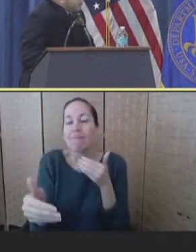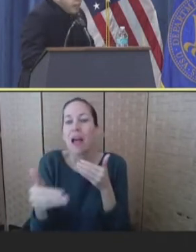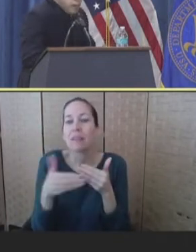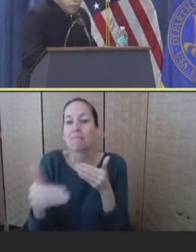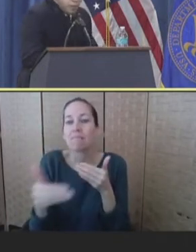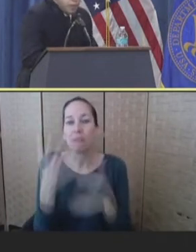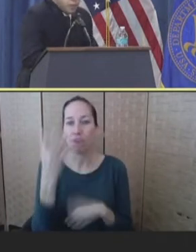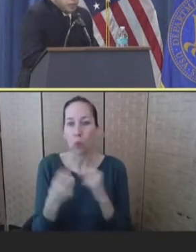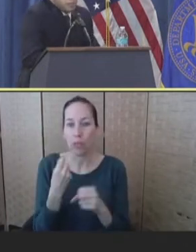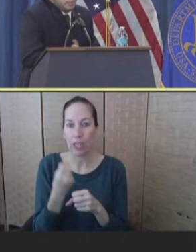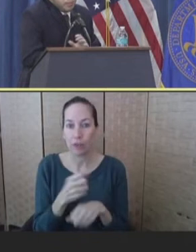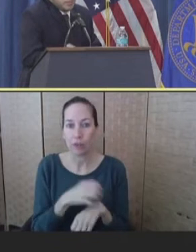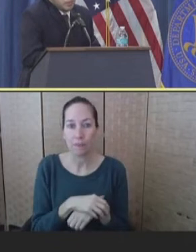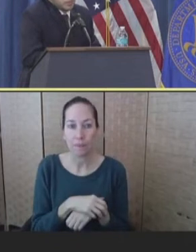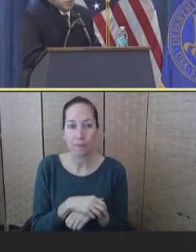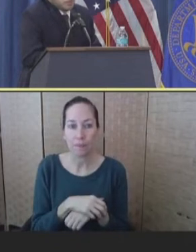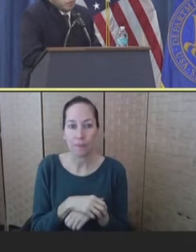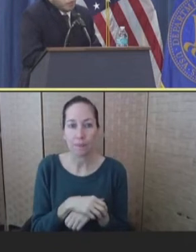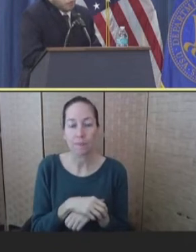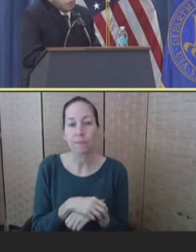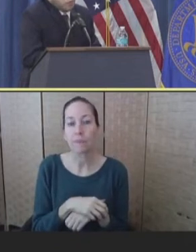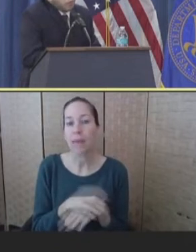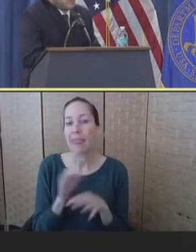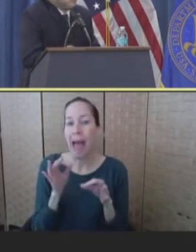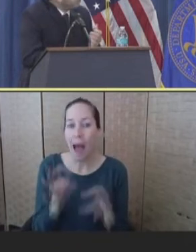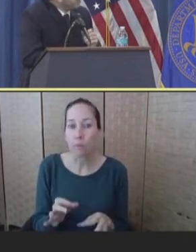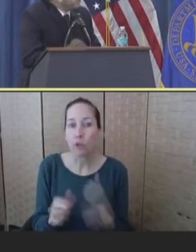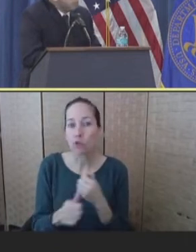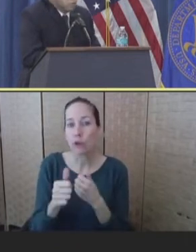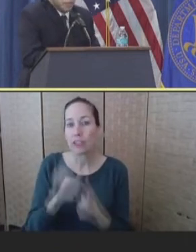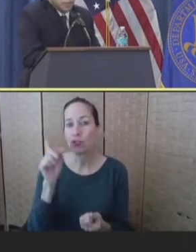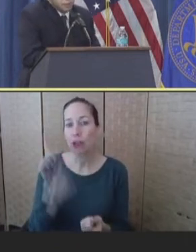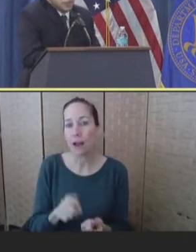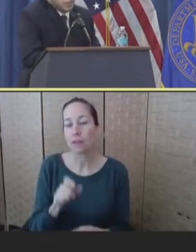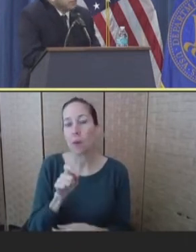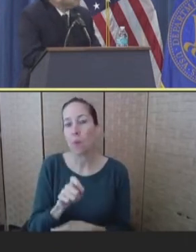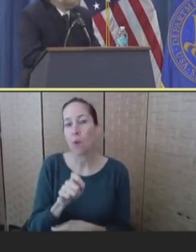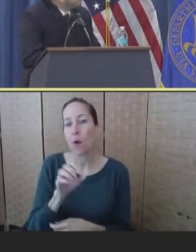The absolute risk reduction also was 0.034 and I provide the number needed to treat there.